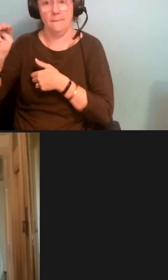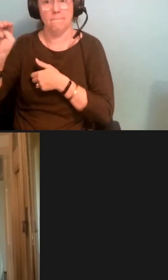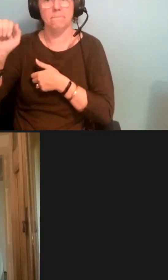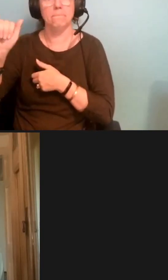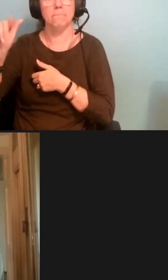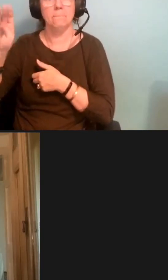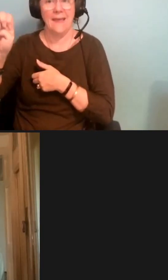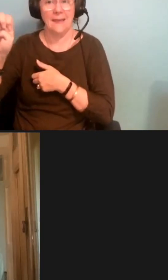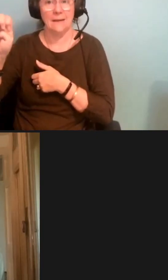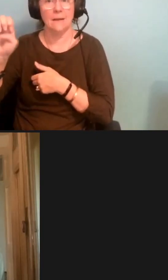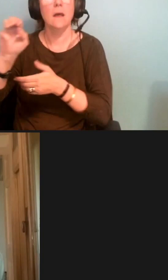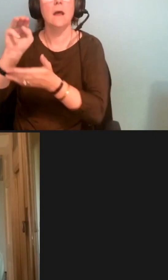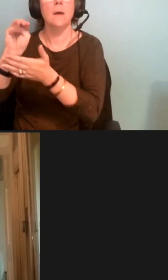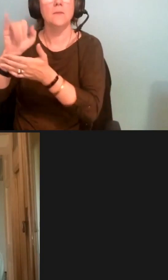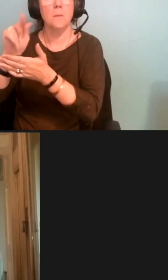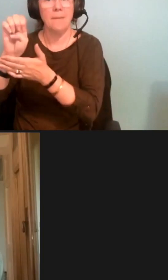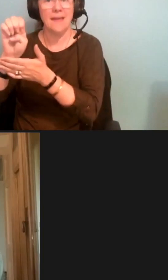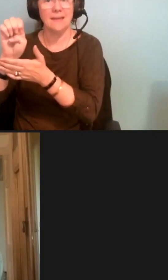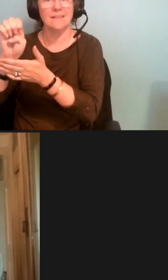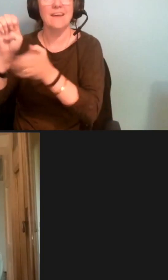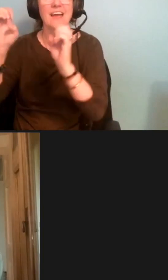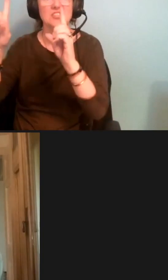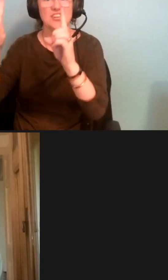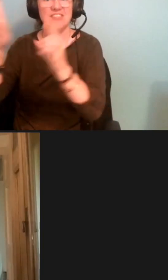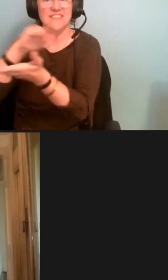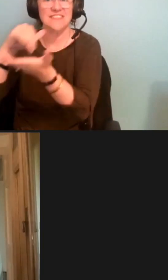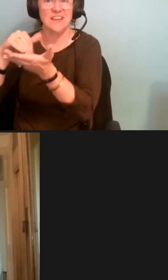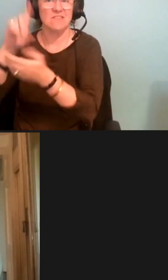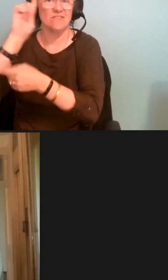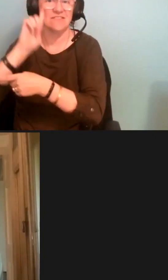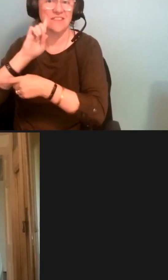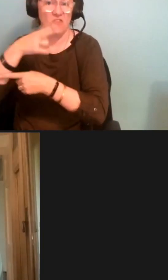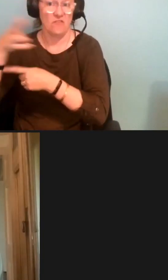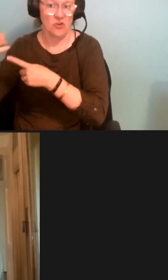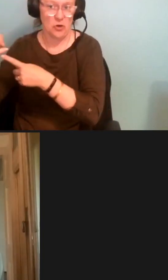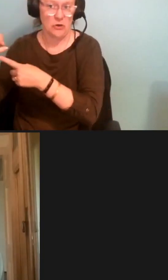deaf and the Heart of hearing they have a bill that was that grew out of a lead